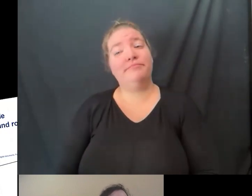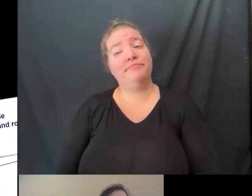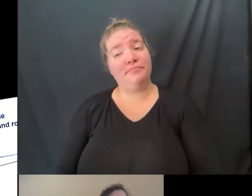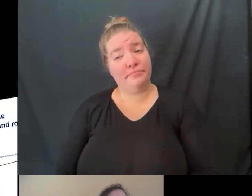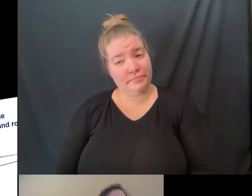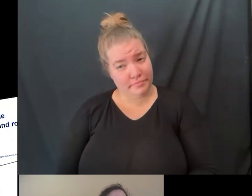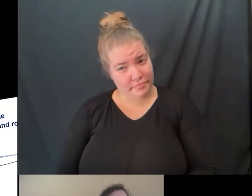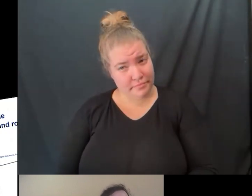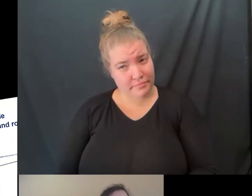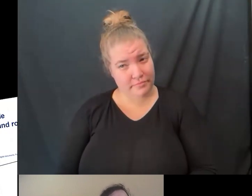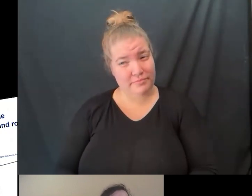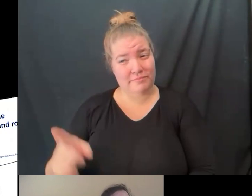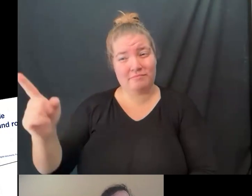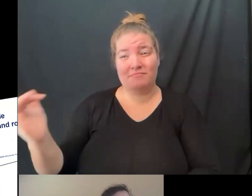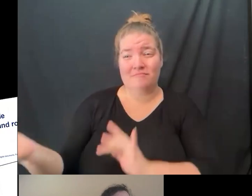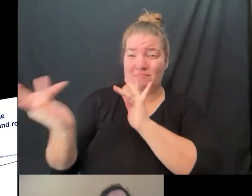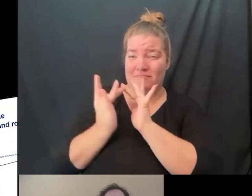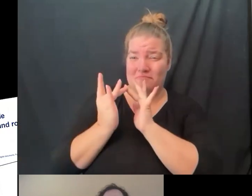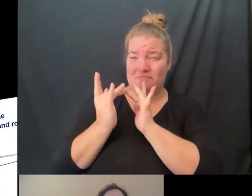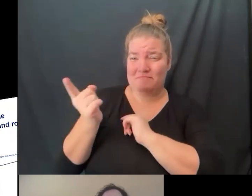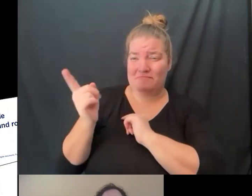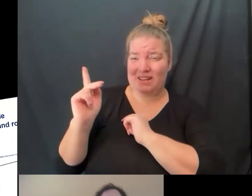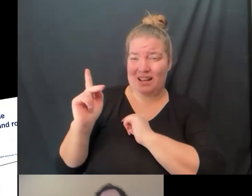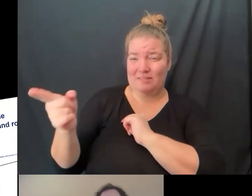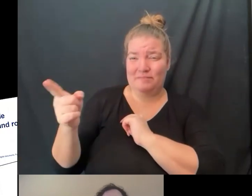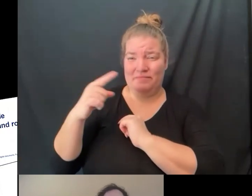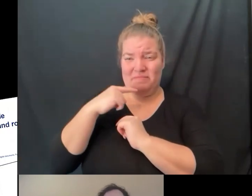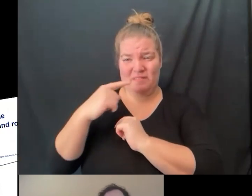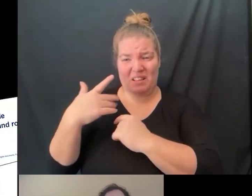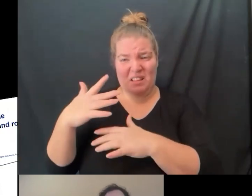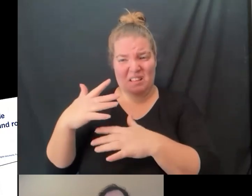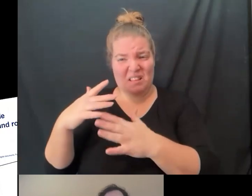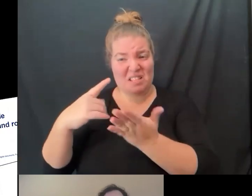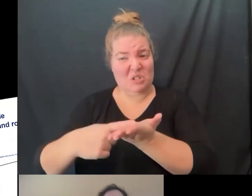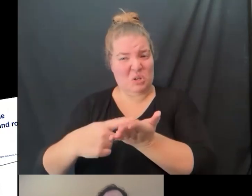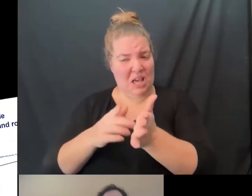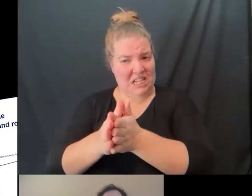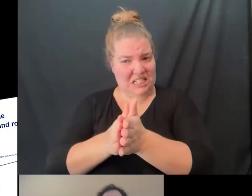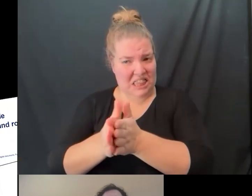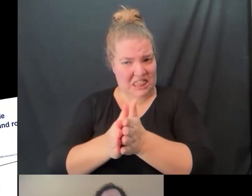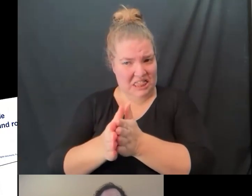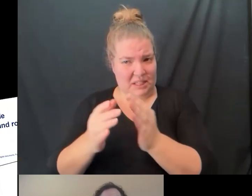However-- and this is a deeper question. And Kevin, I welcome you to call me directly on this one because it's a fascinating topic and we've